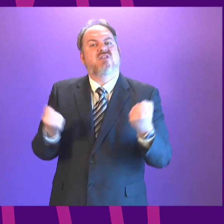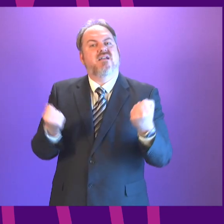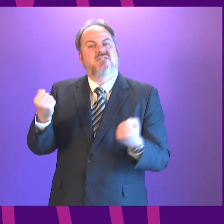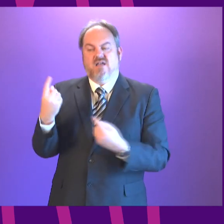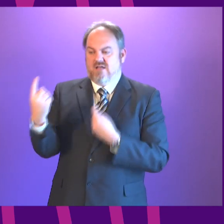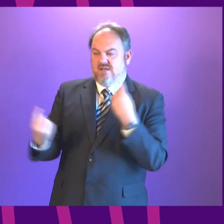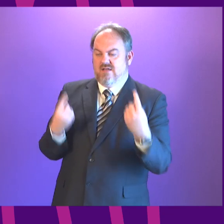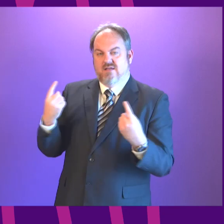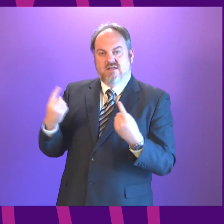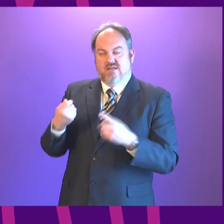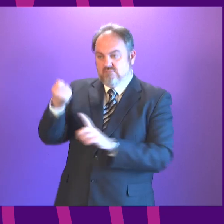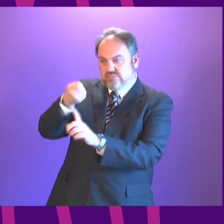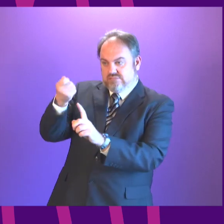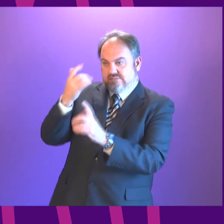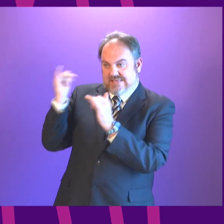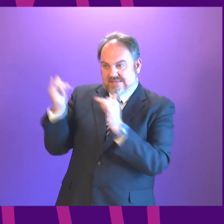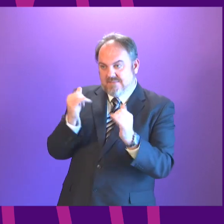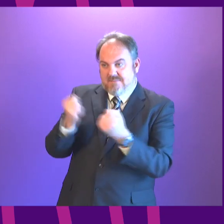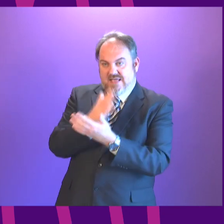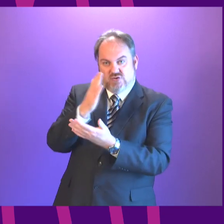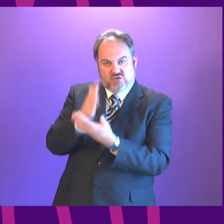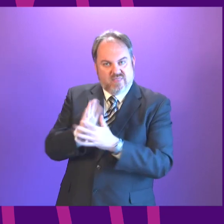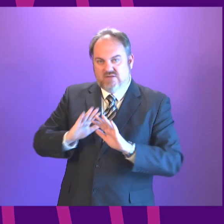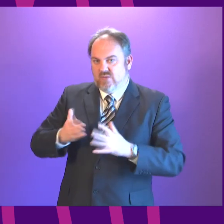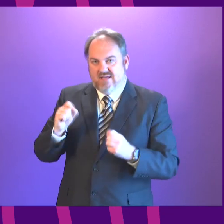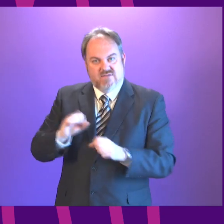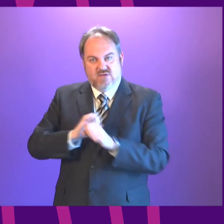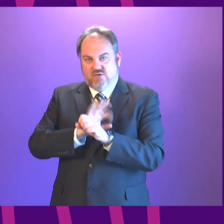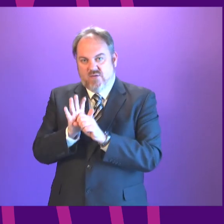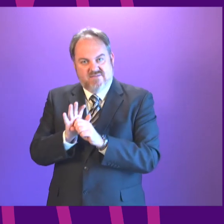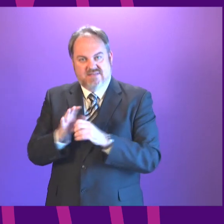includes a willingness, if the terms of the agreement allow, to provide testing facilities